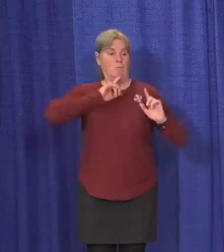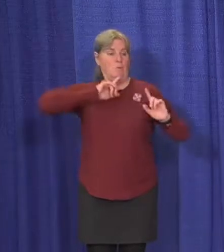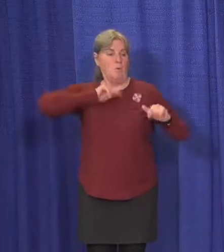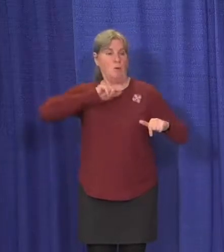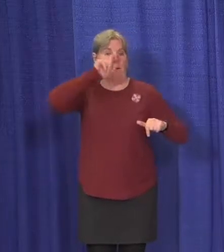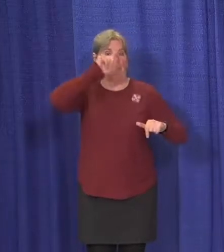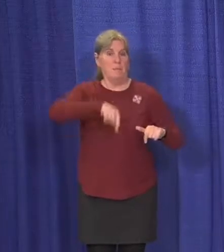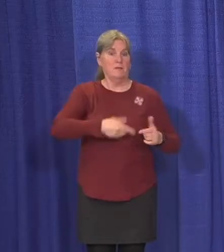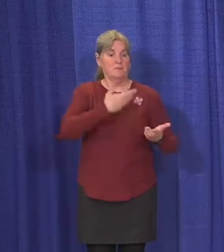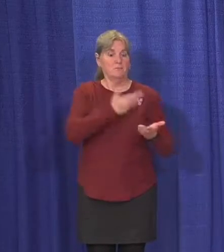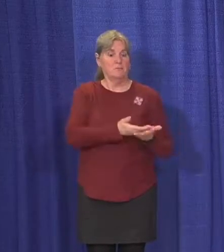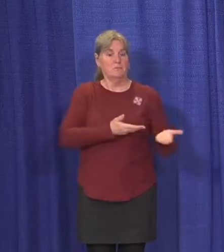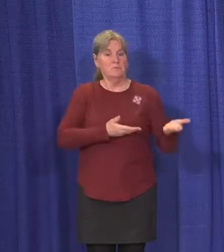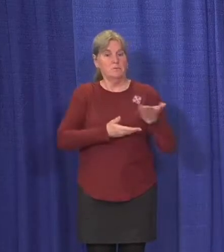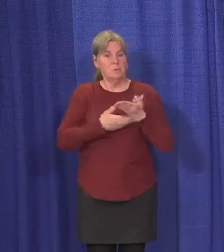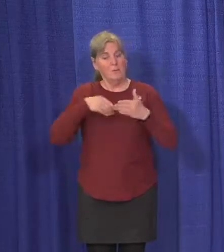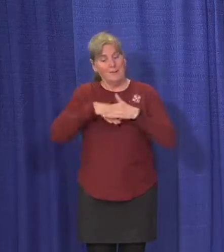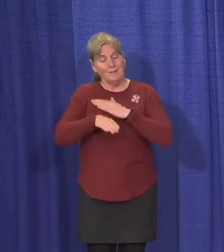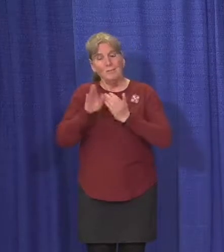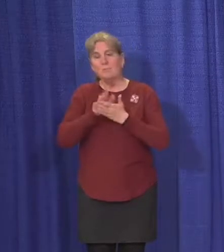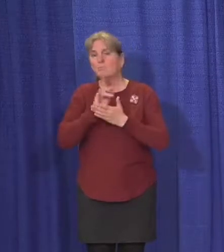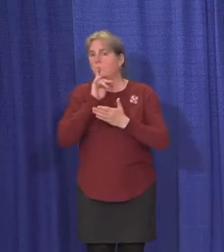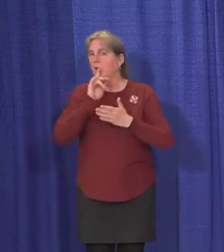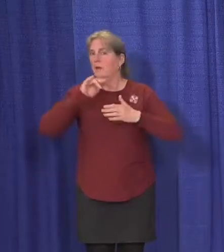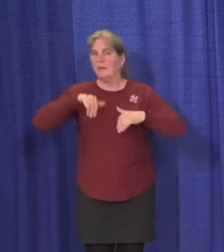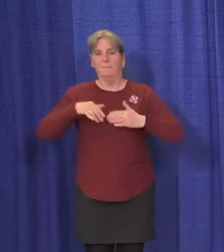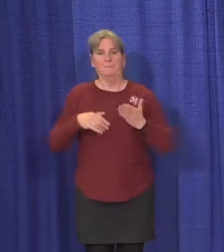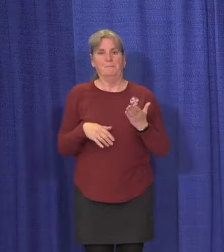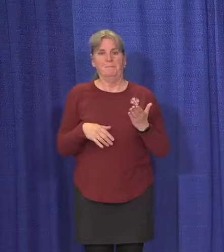currently there is no process in